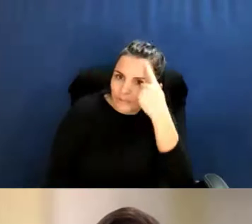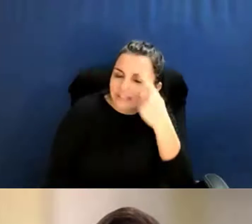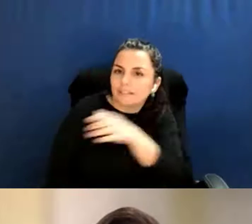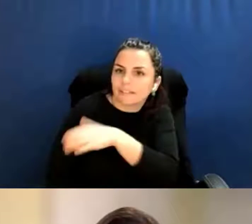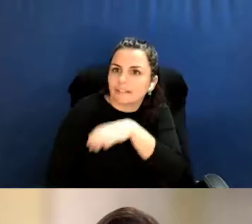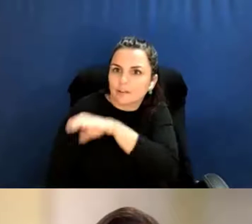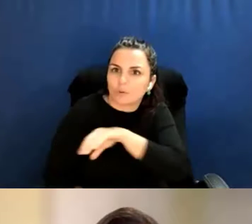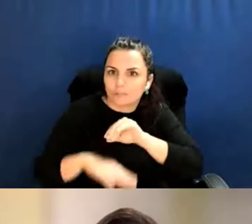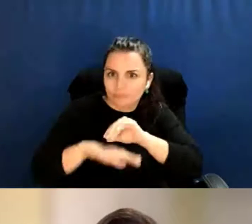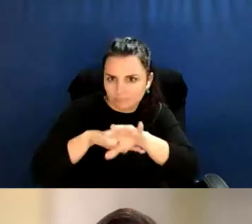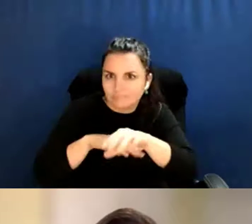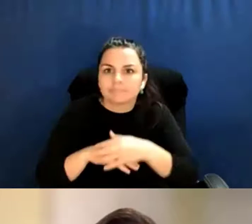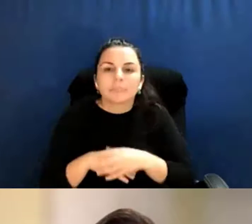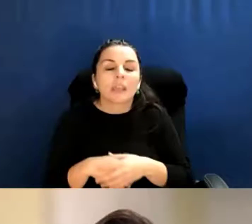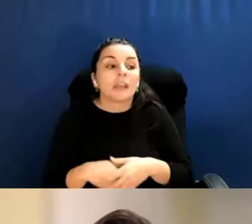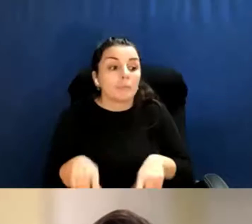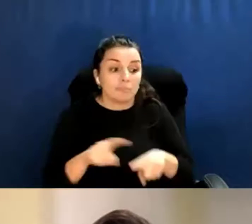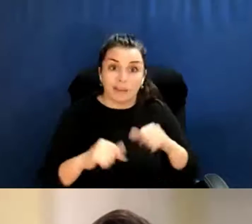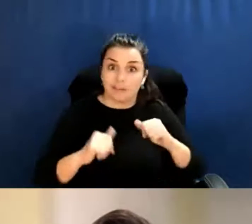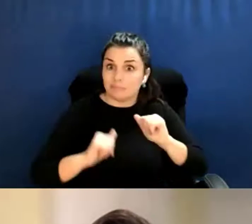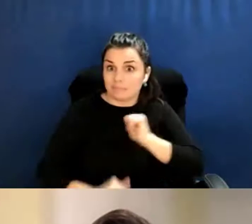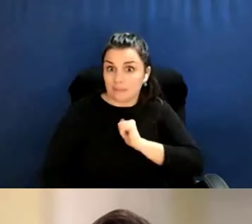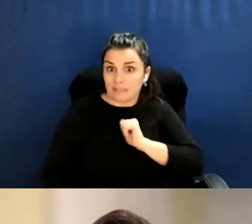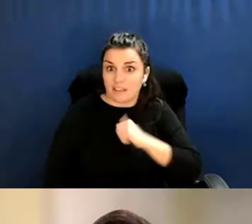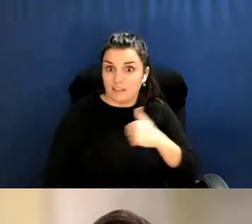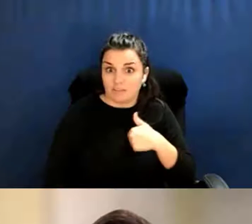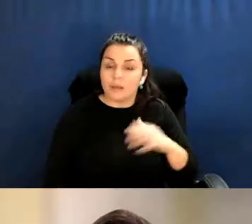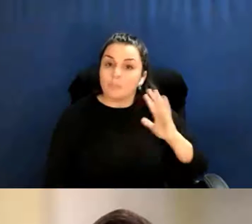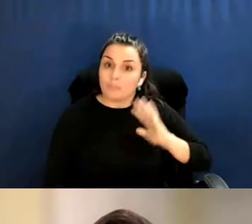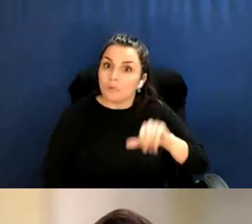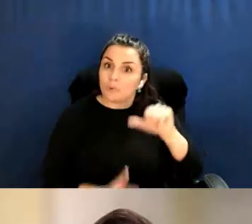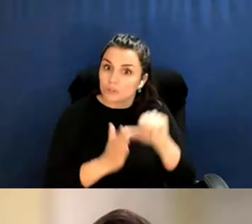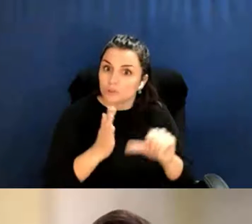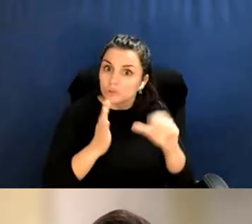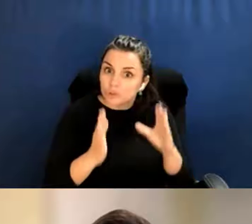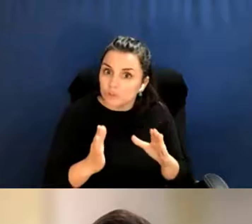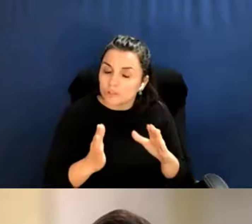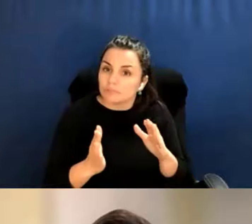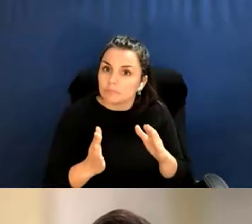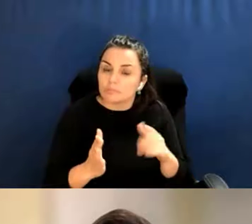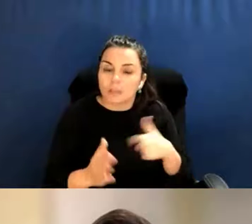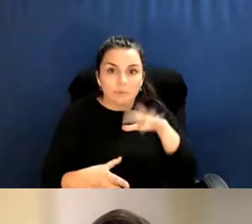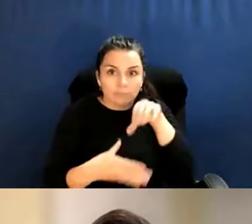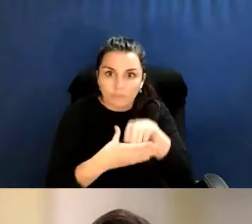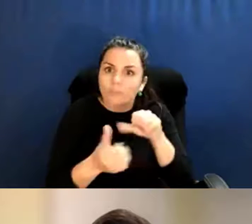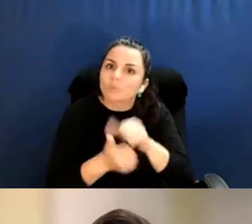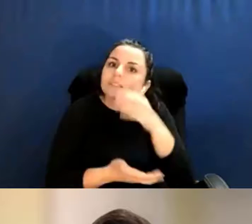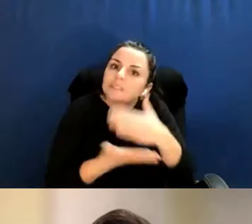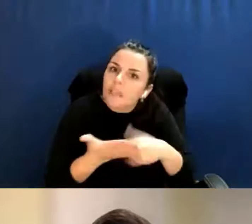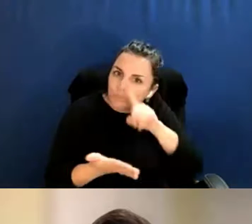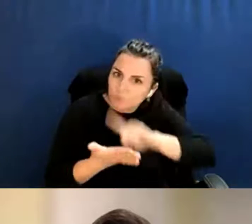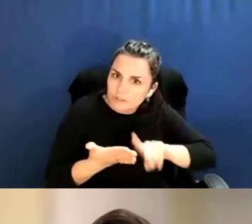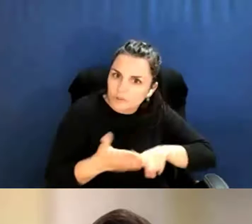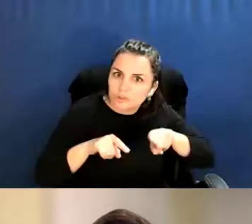I mean myself, having been a surgeon myself and having participated in some research activities in my previous life,